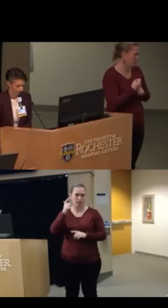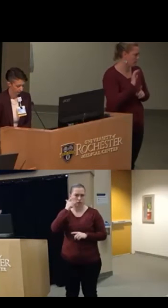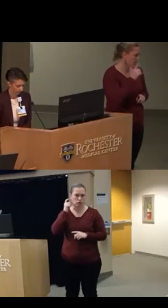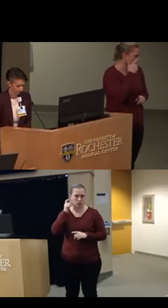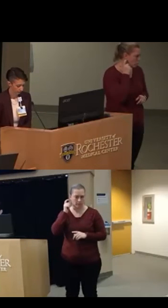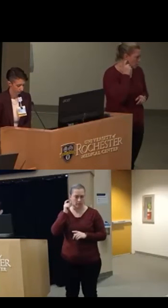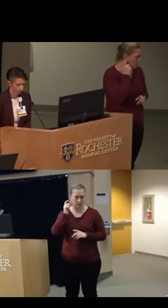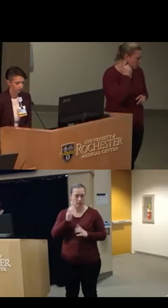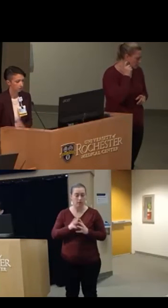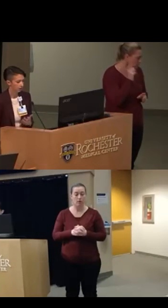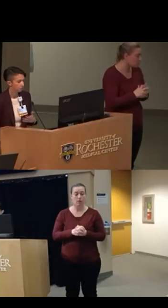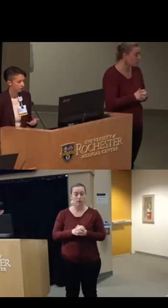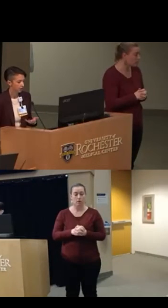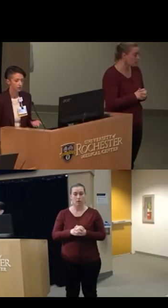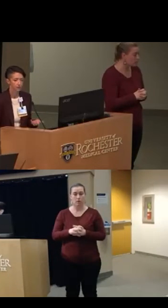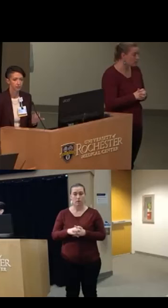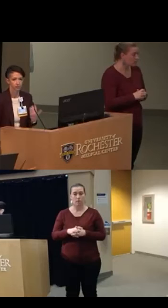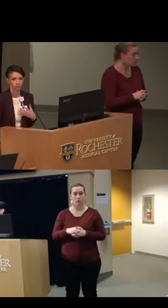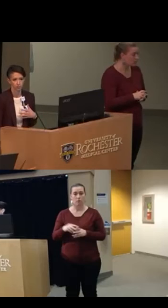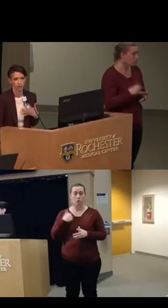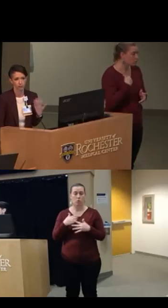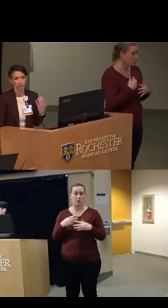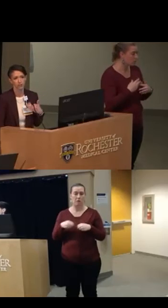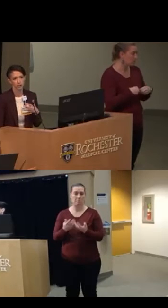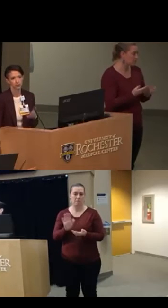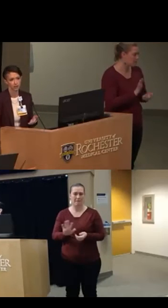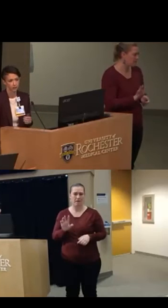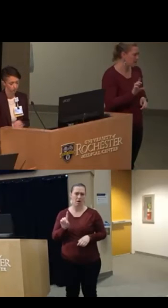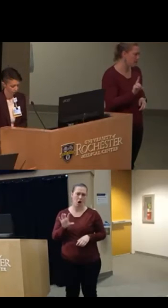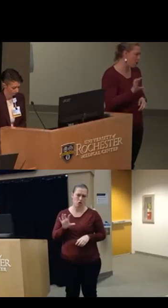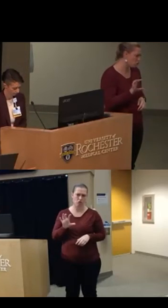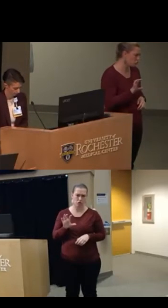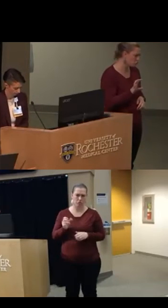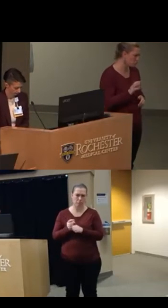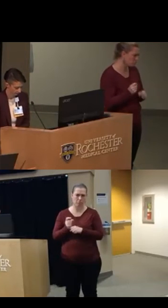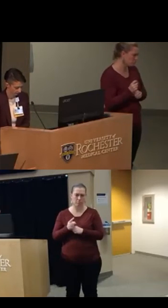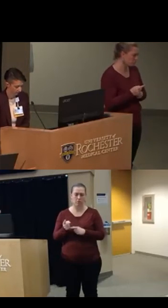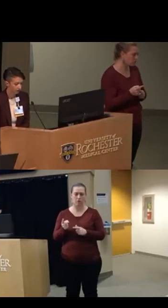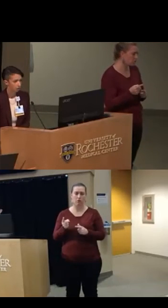um and so we do also about a 100 of these per year between EAP and the UR support volunteers